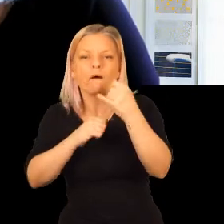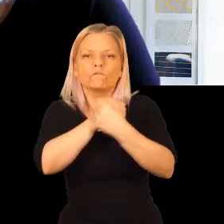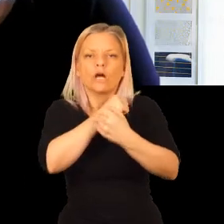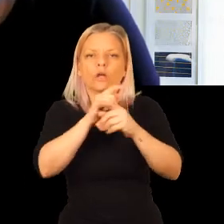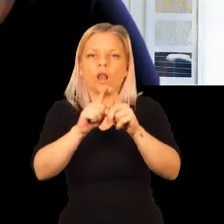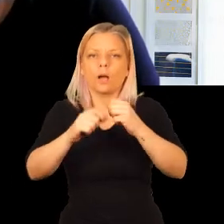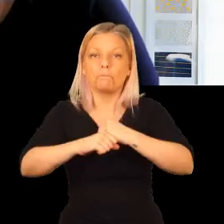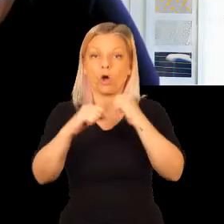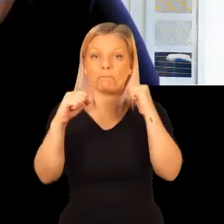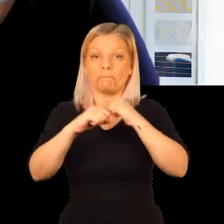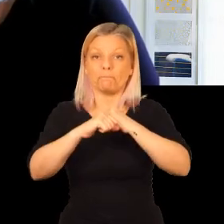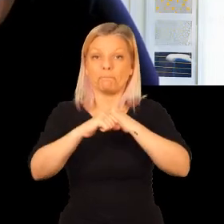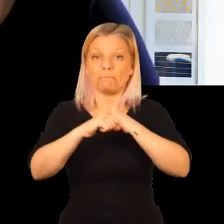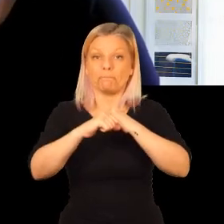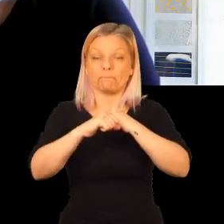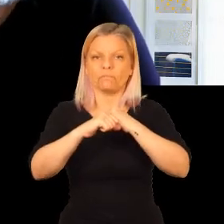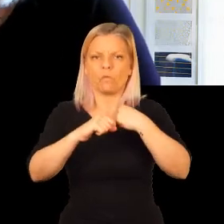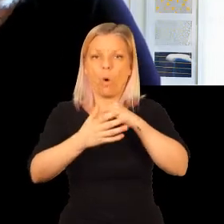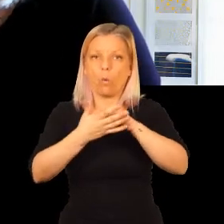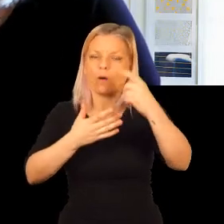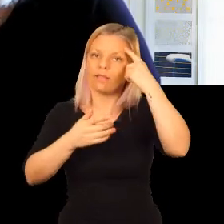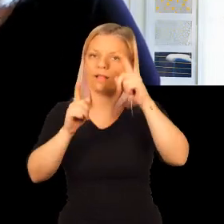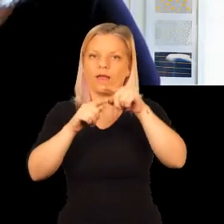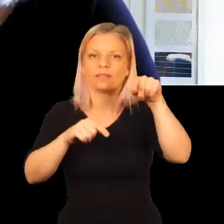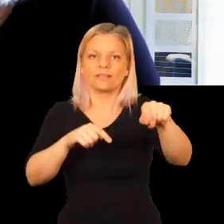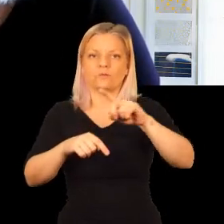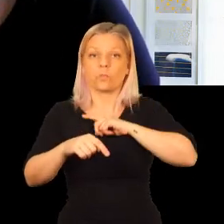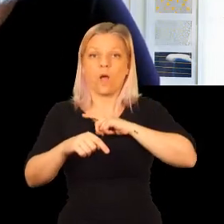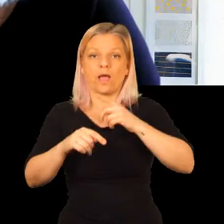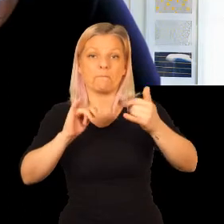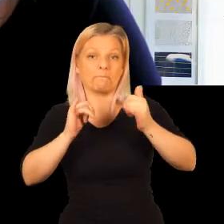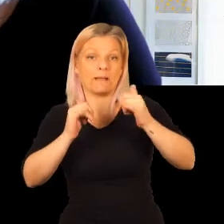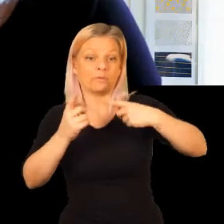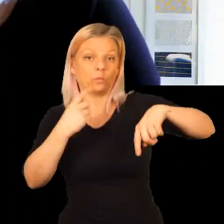fragile like a flower but fragile like a bomb and i like that because it's like okay well